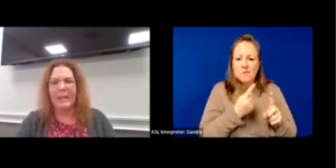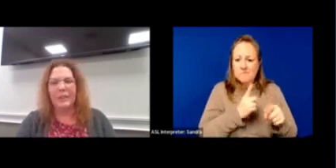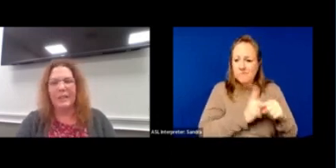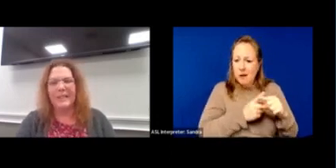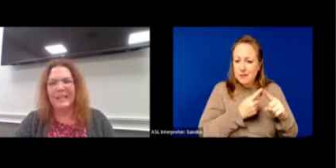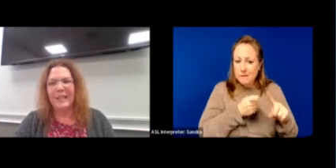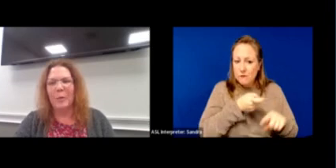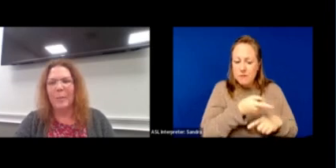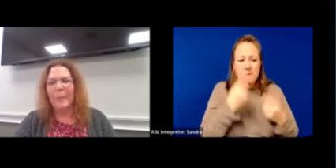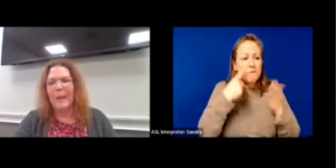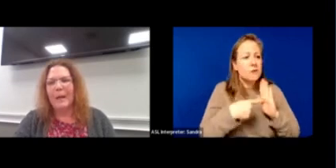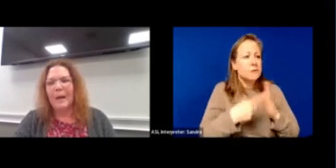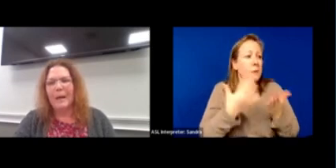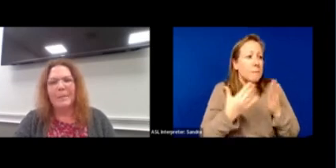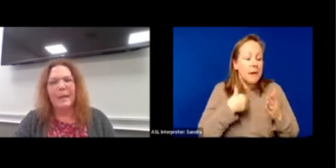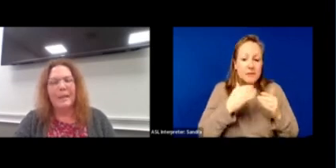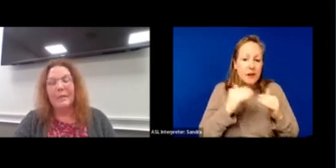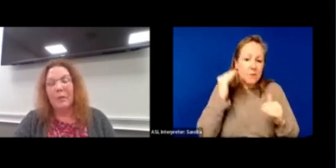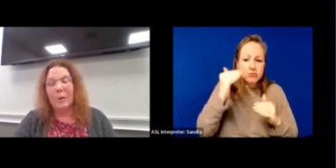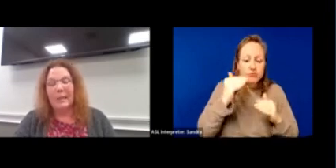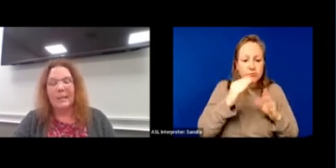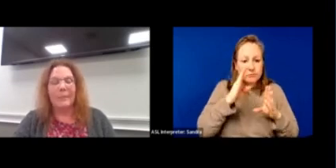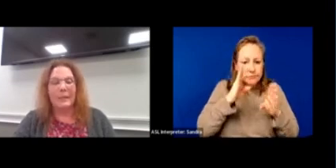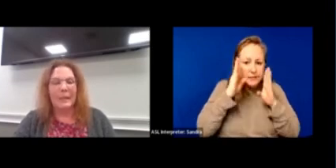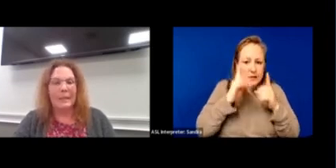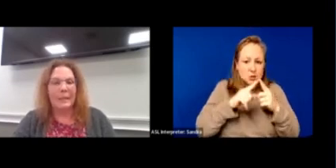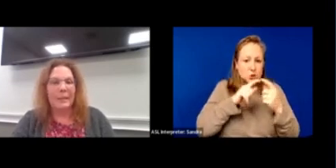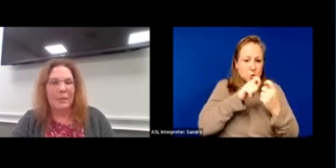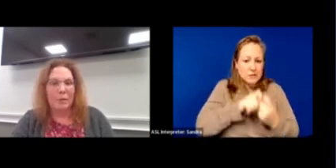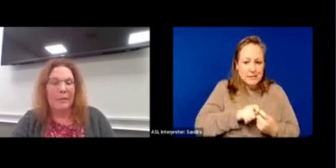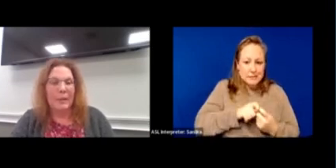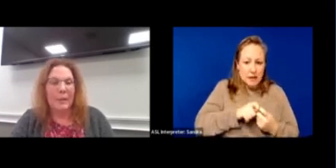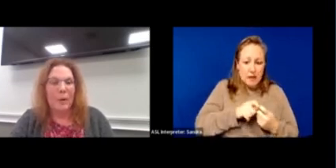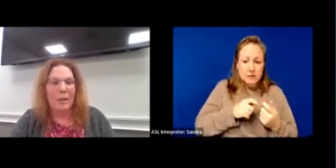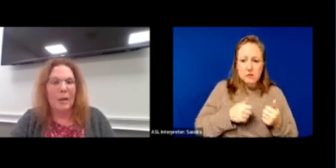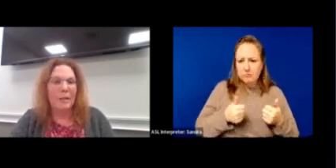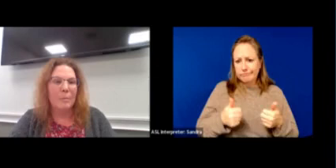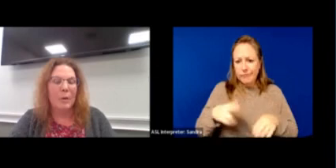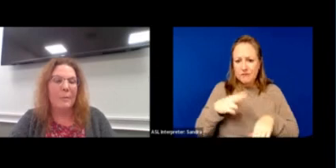attention to detail. And, of course, that's something that is great when you are supporting